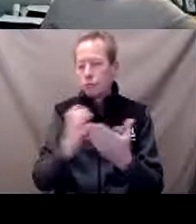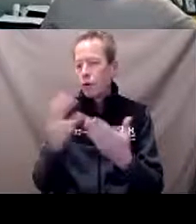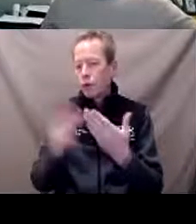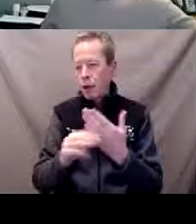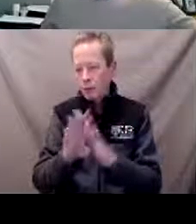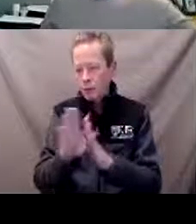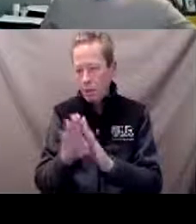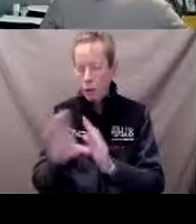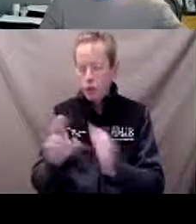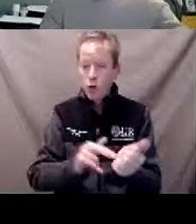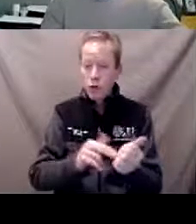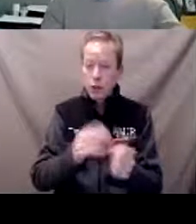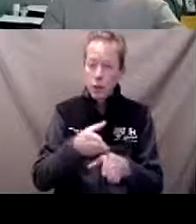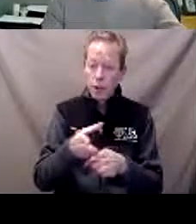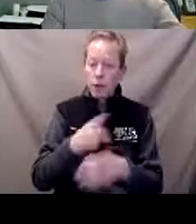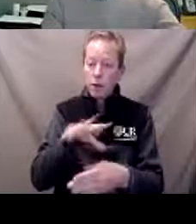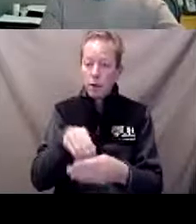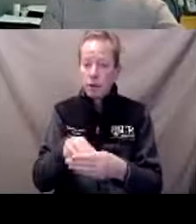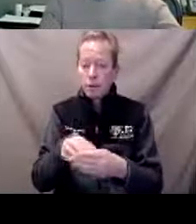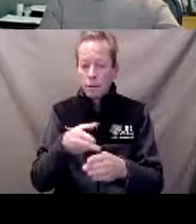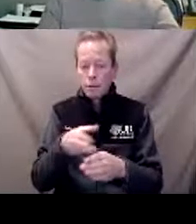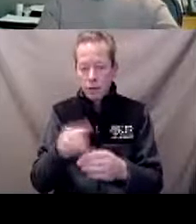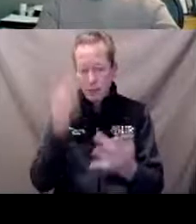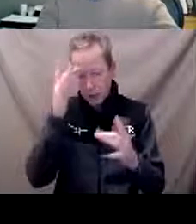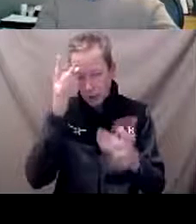has been spent in the field of intellectual and developmental disabilities in a variety